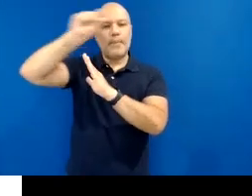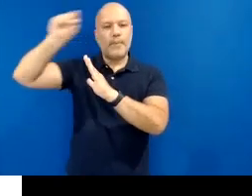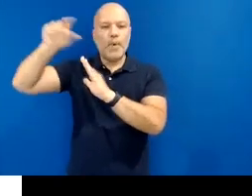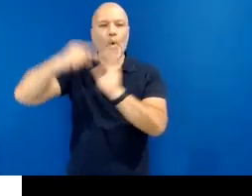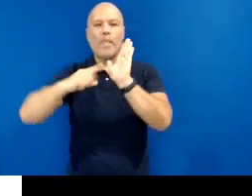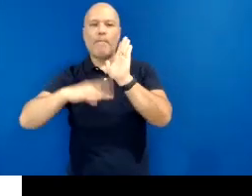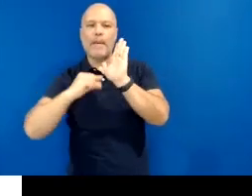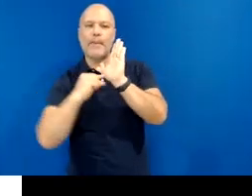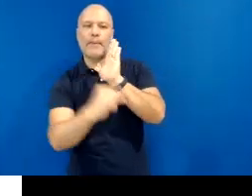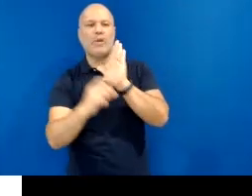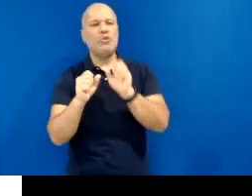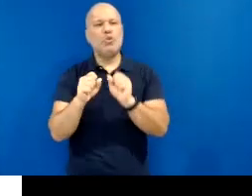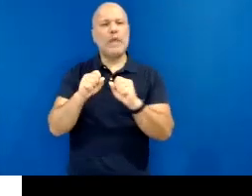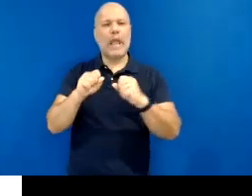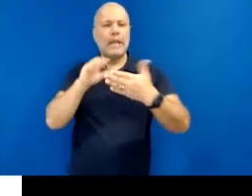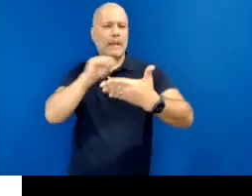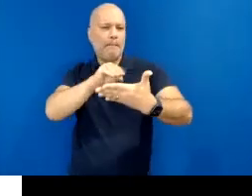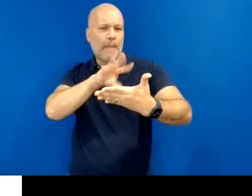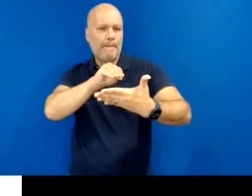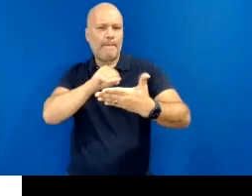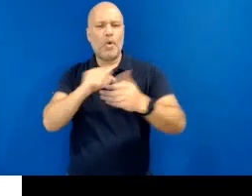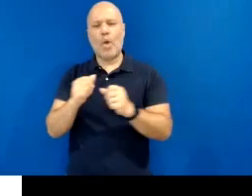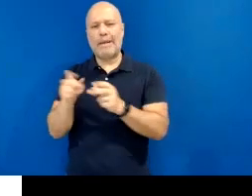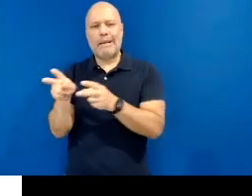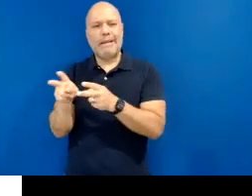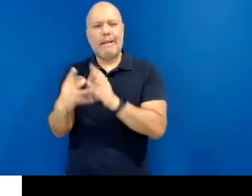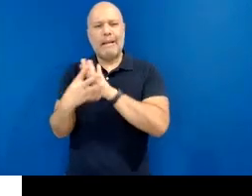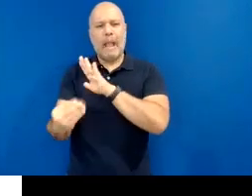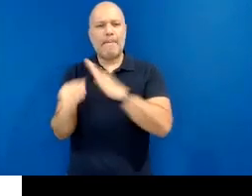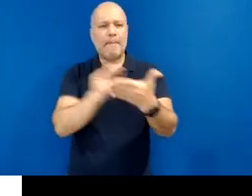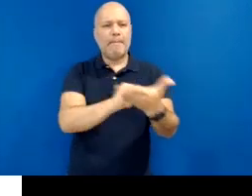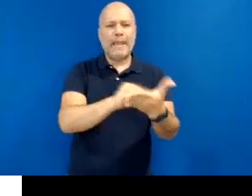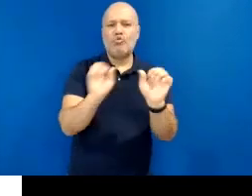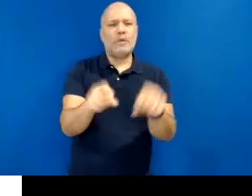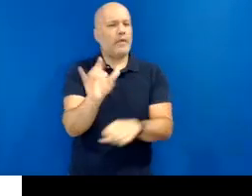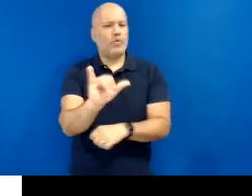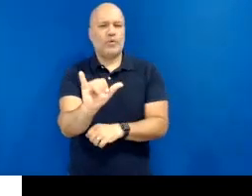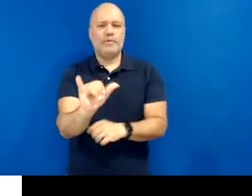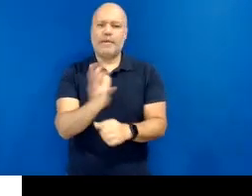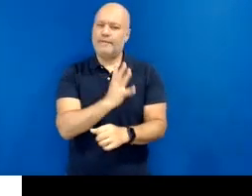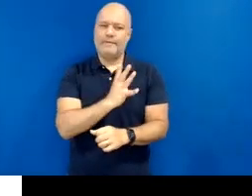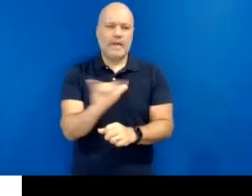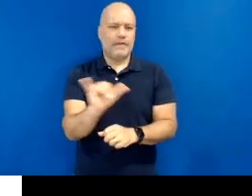screengrab it or copy and paste it and then you can just, you know, use that